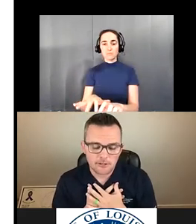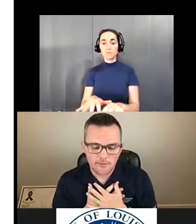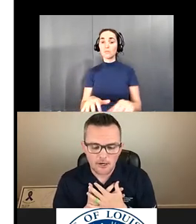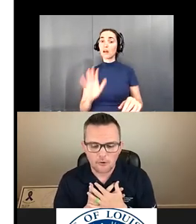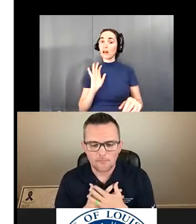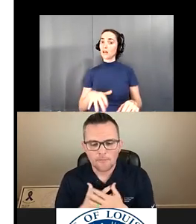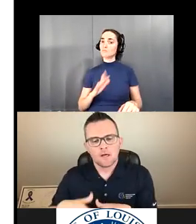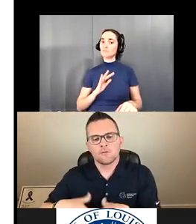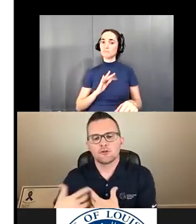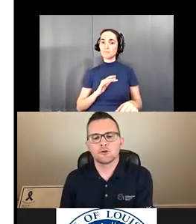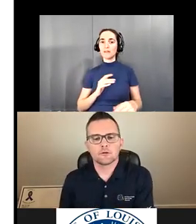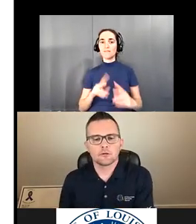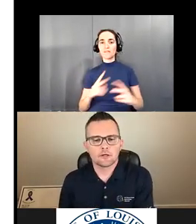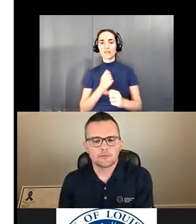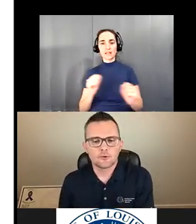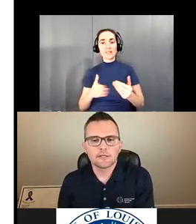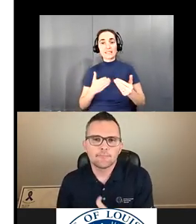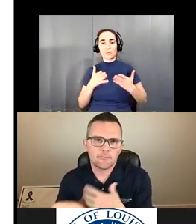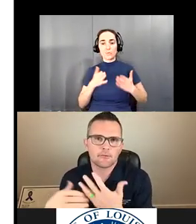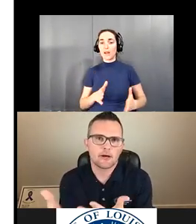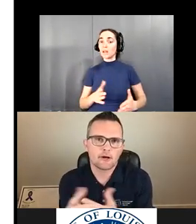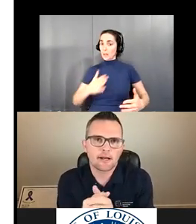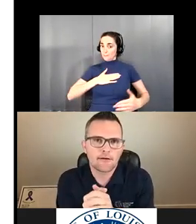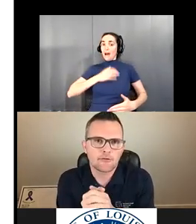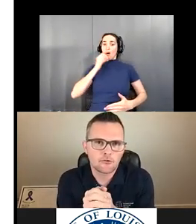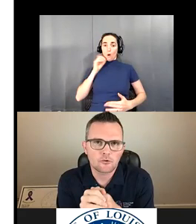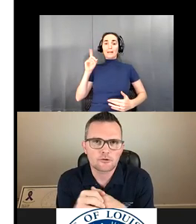at my home, that you can really be 15:44:52 prepared and have law enforcement